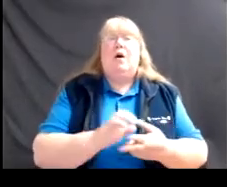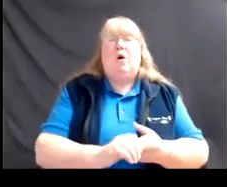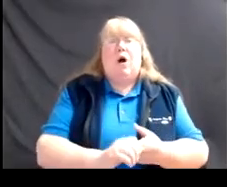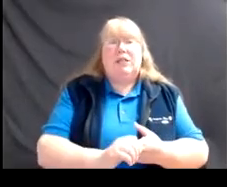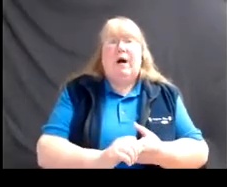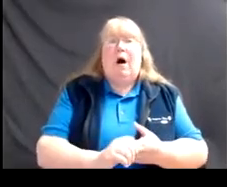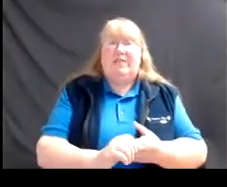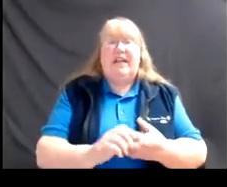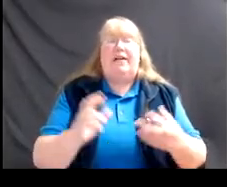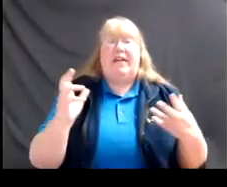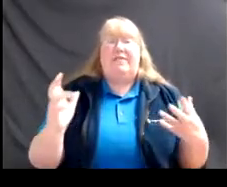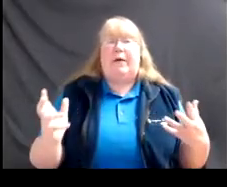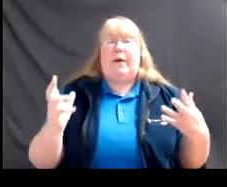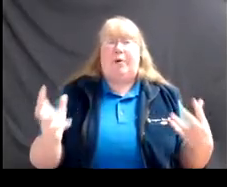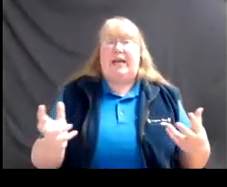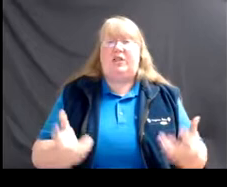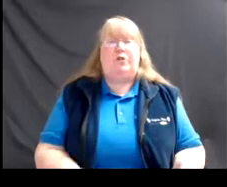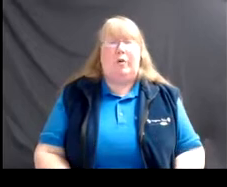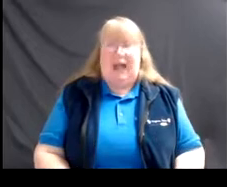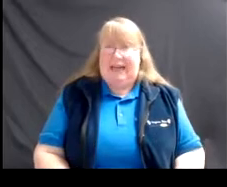will also often have a very bright strobe light.